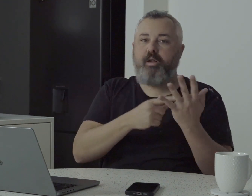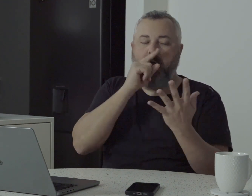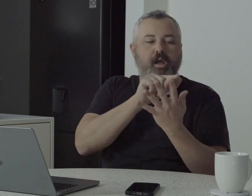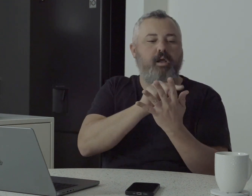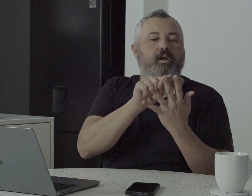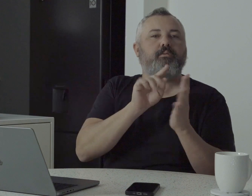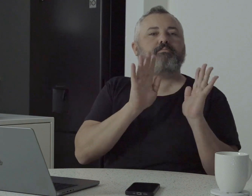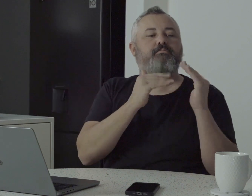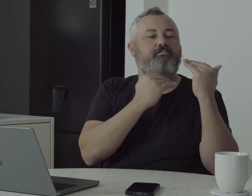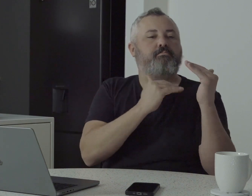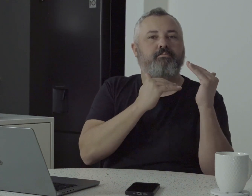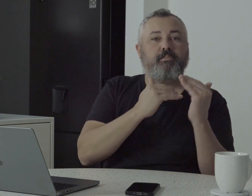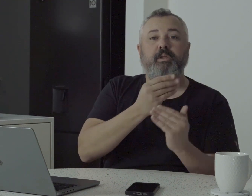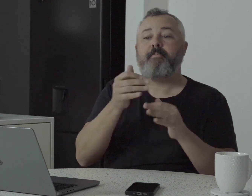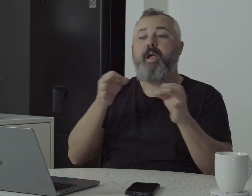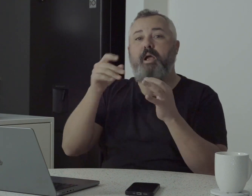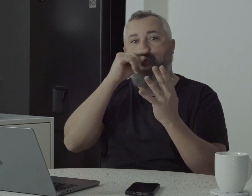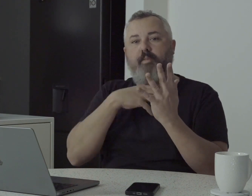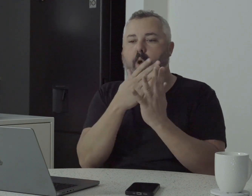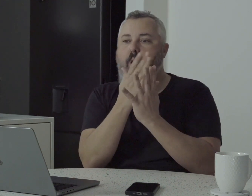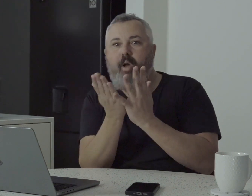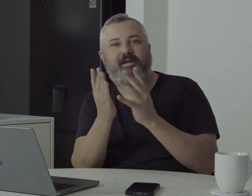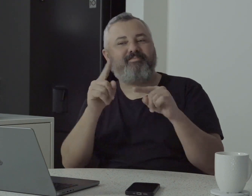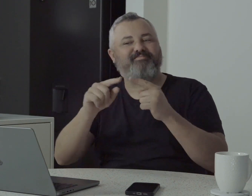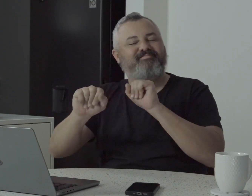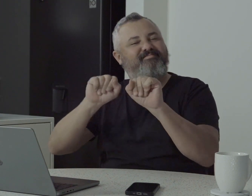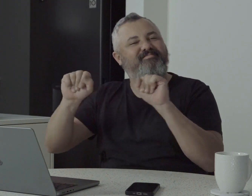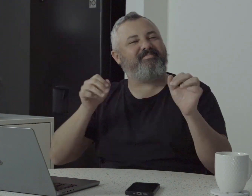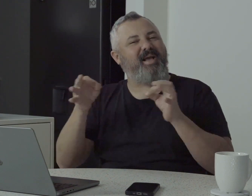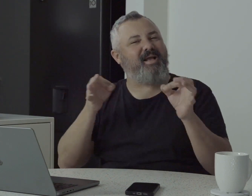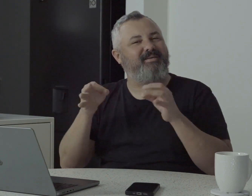Finally, your streaming service may limit what is available to you depending on the subscription you have selected.